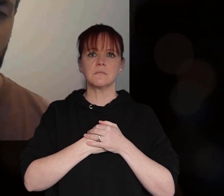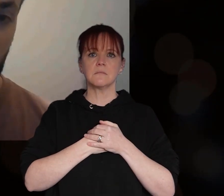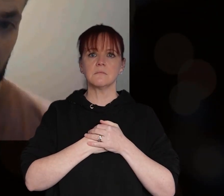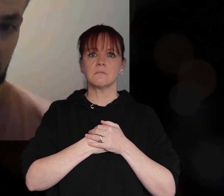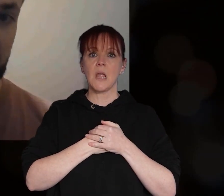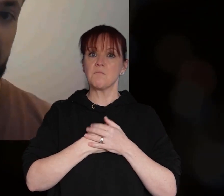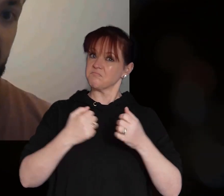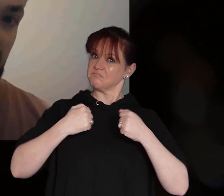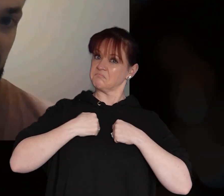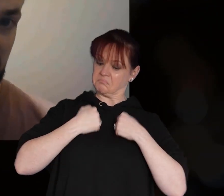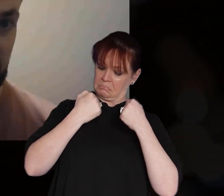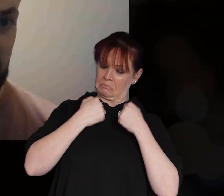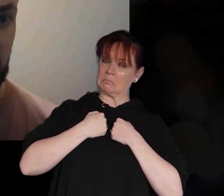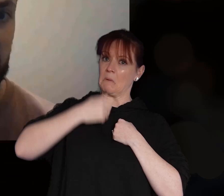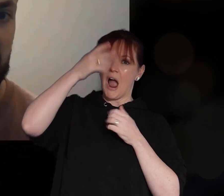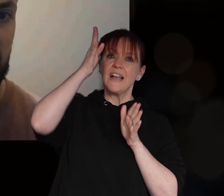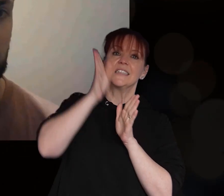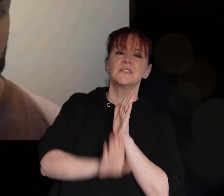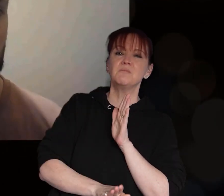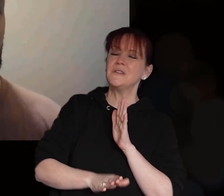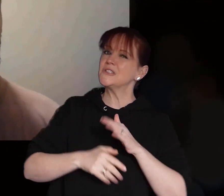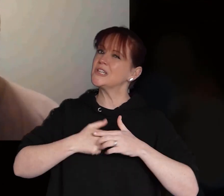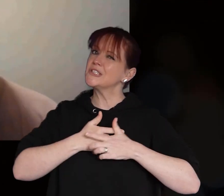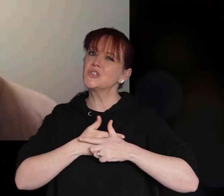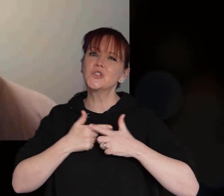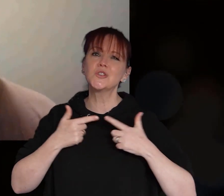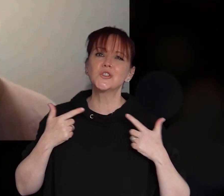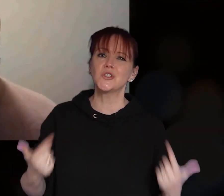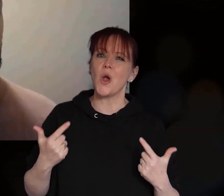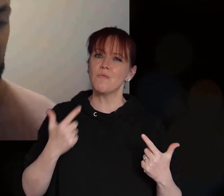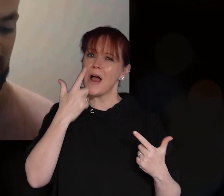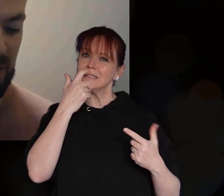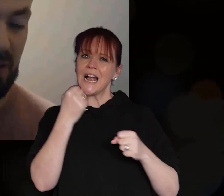there's a great deal that we can be doing to ensure our players are getting